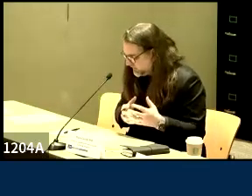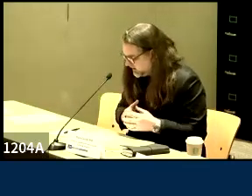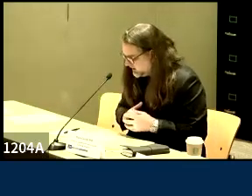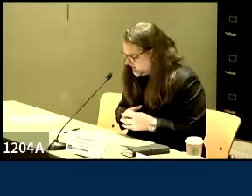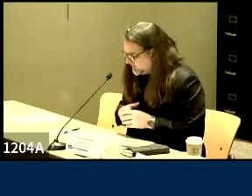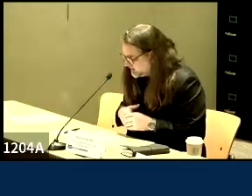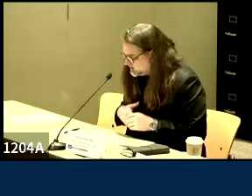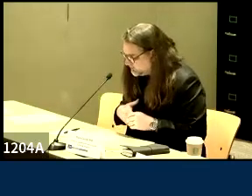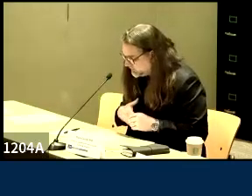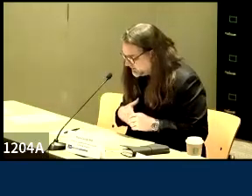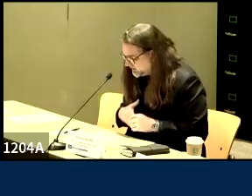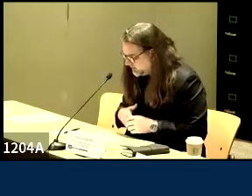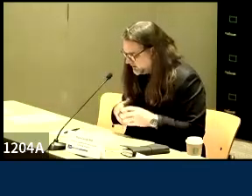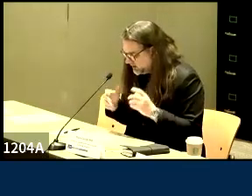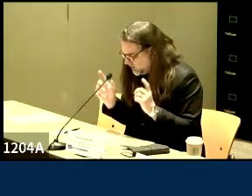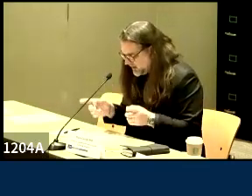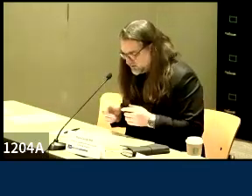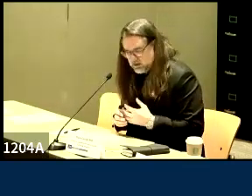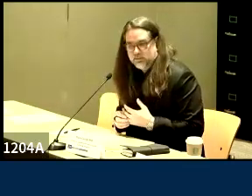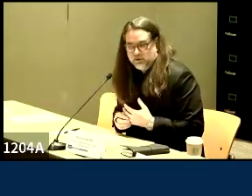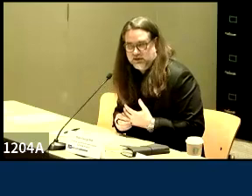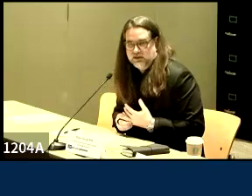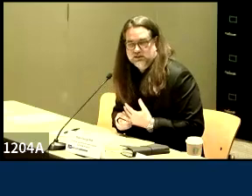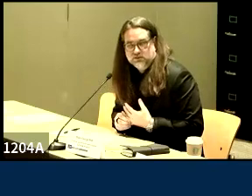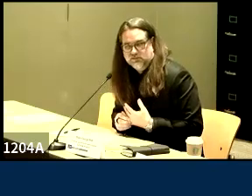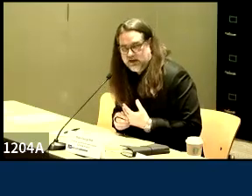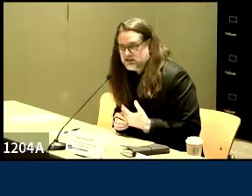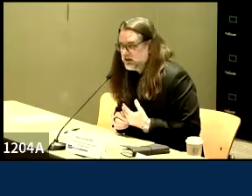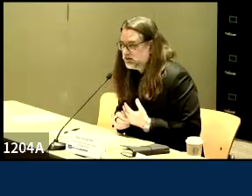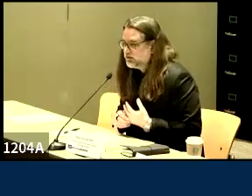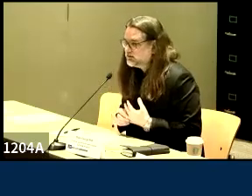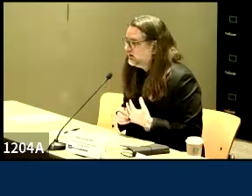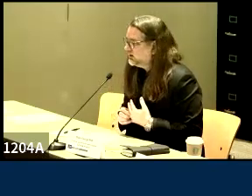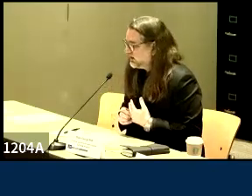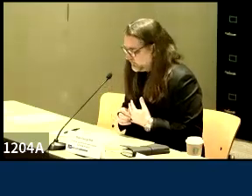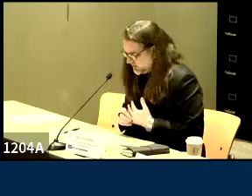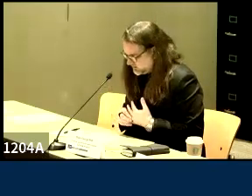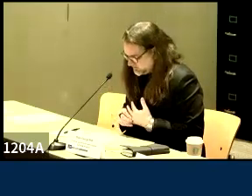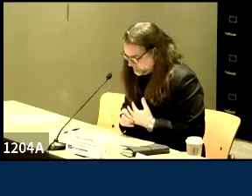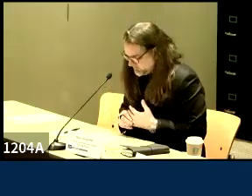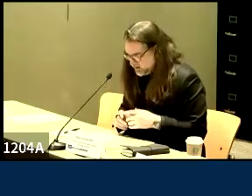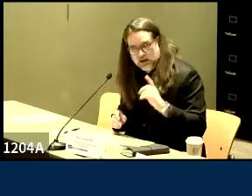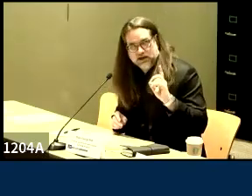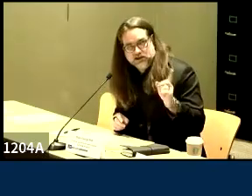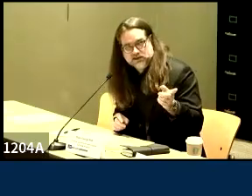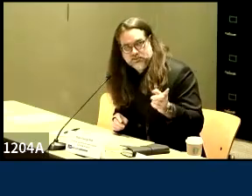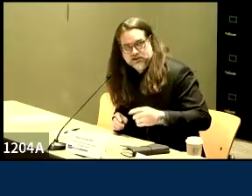CFA is building our national capability to use advanced analytics in a time of crisis. Next slide, please.